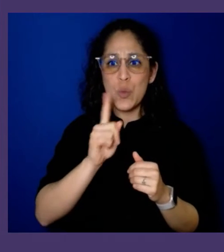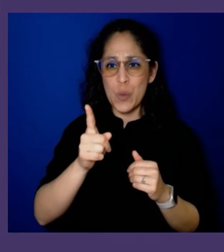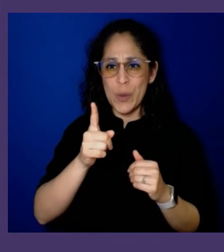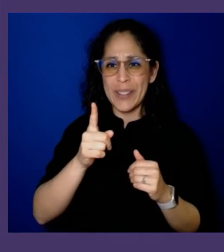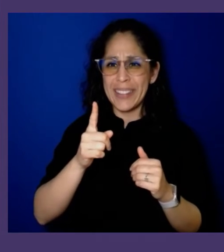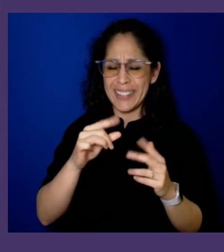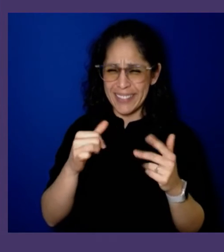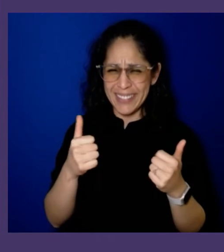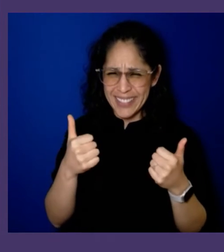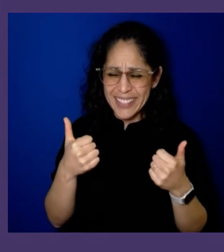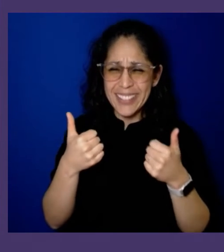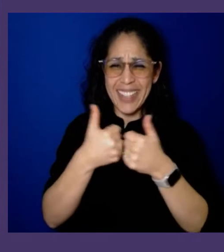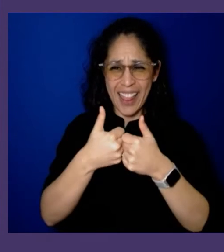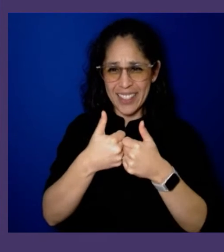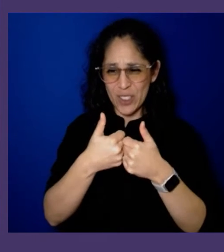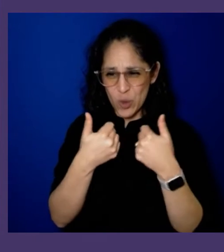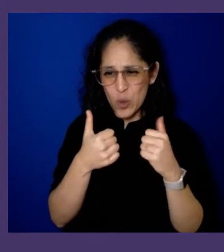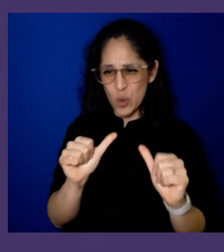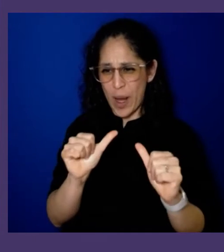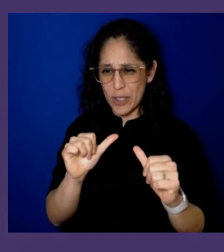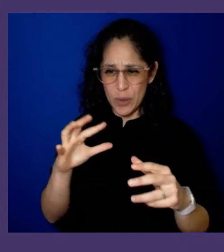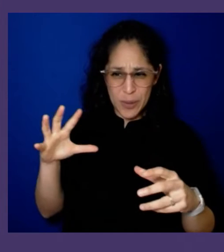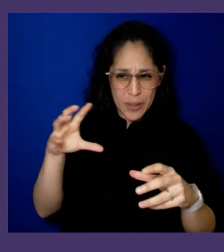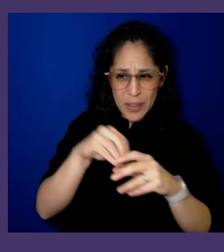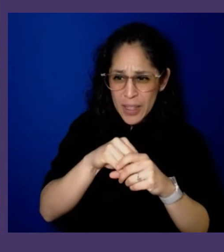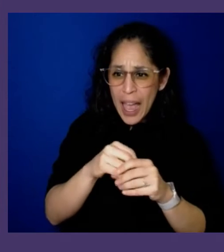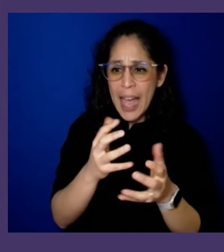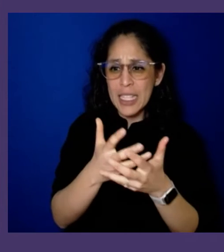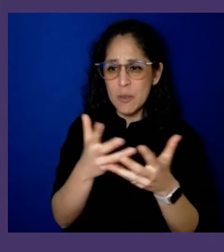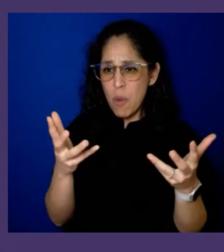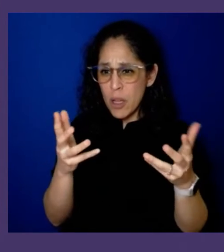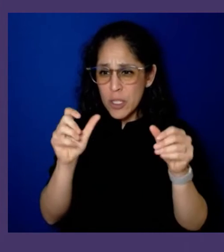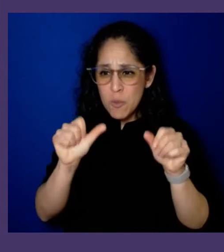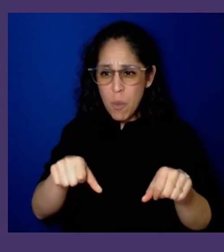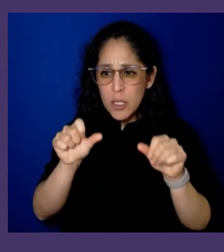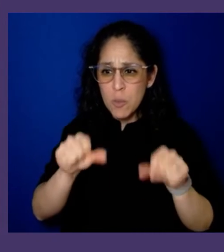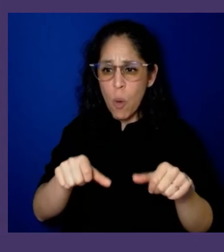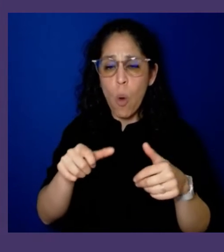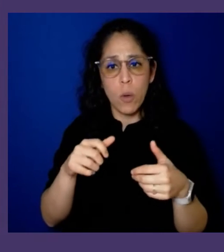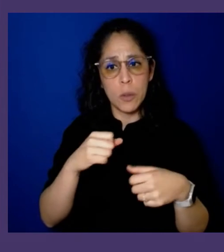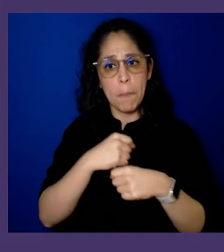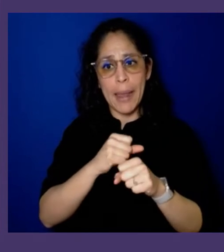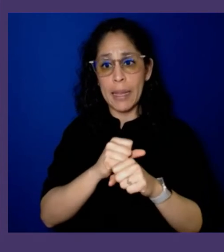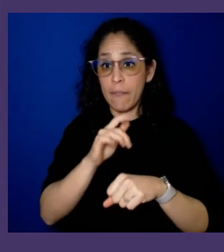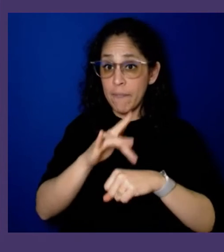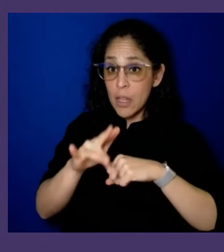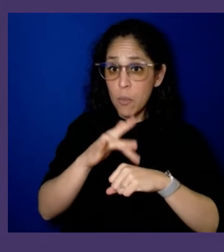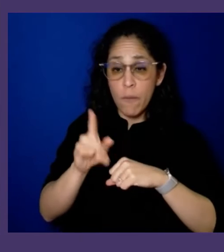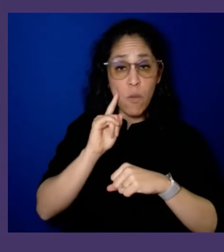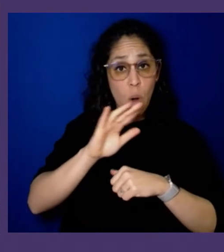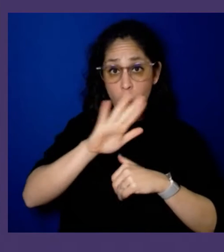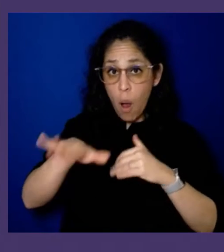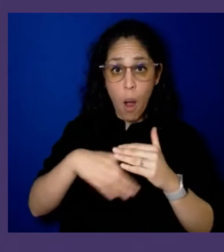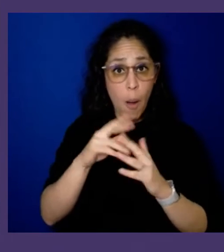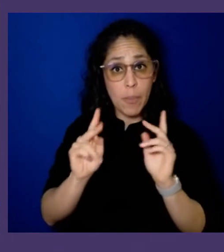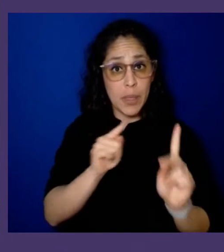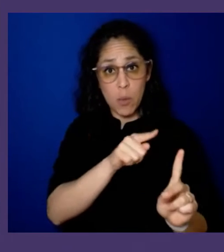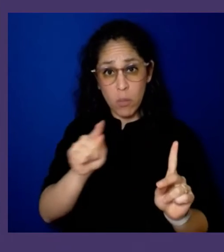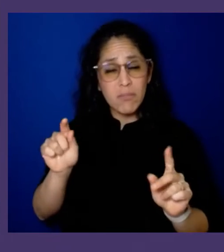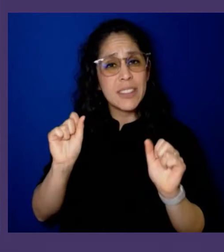try and encompass as much of this as we can to make it so it's available for everyone to use. Alright, moving on.